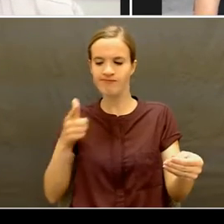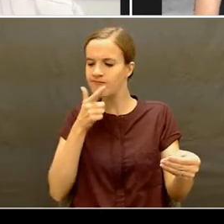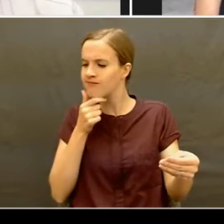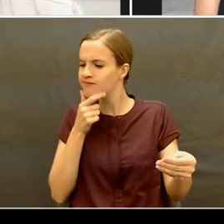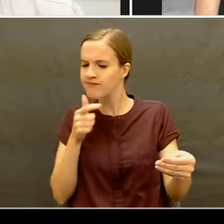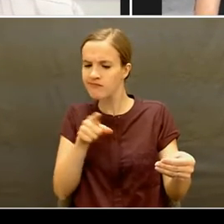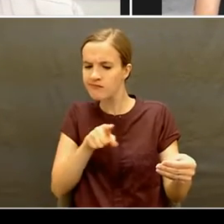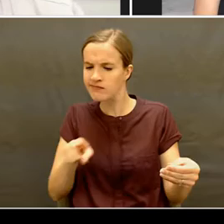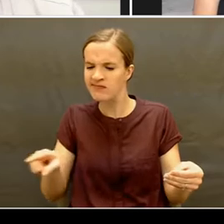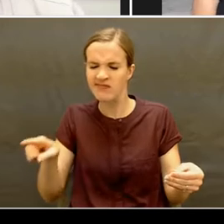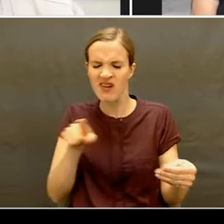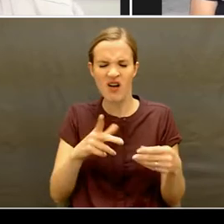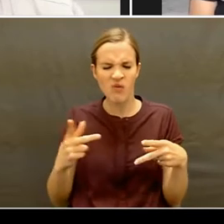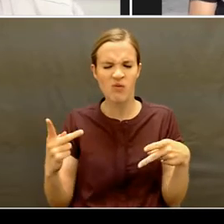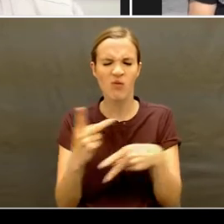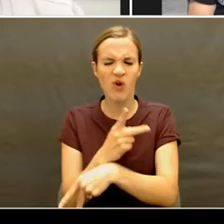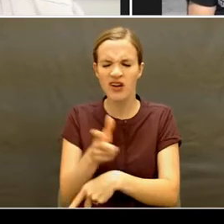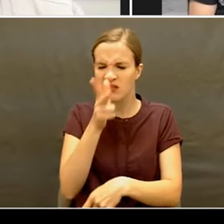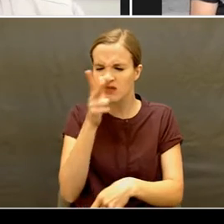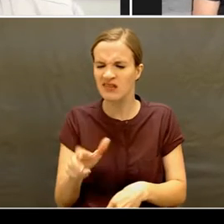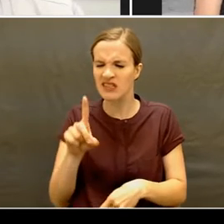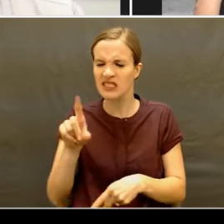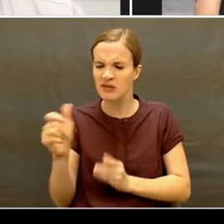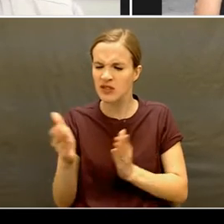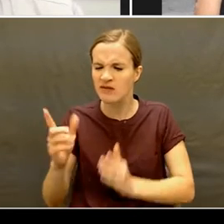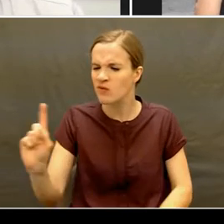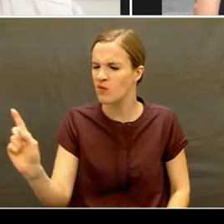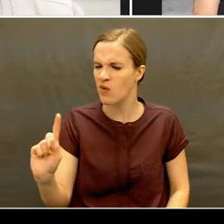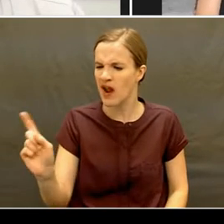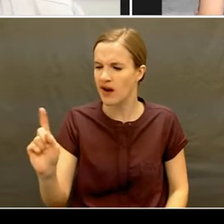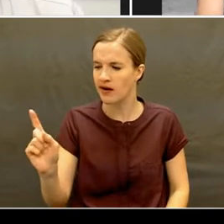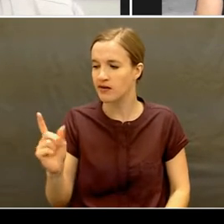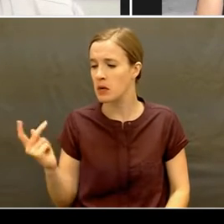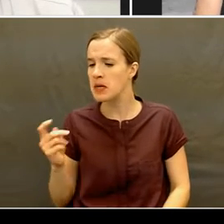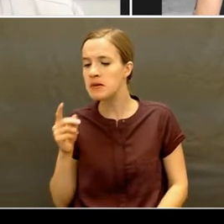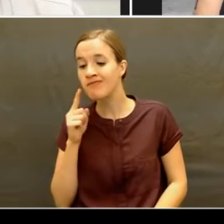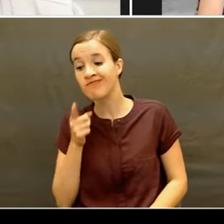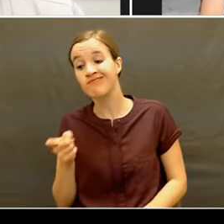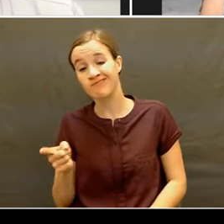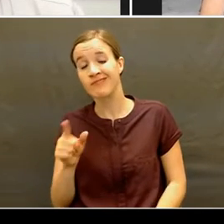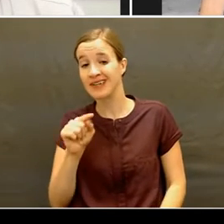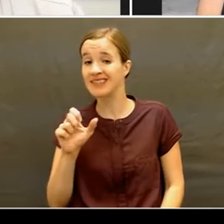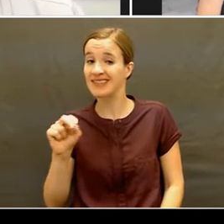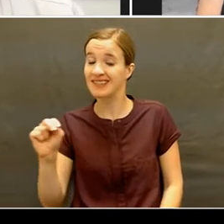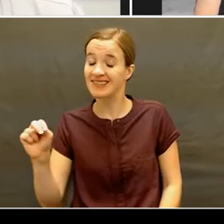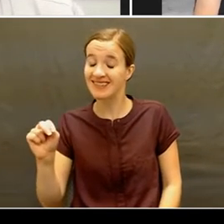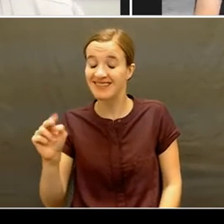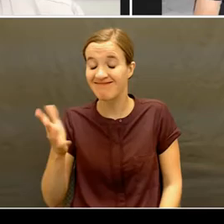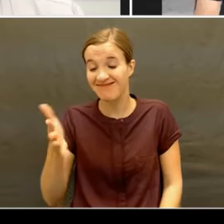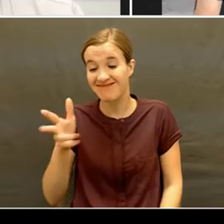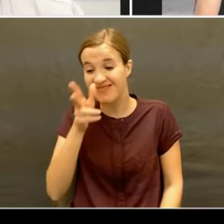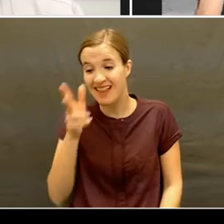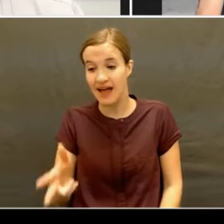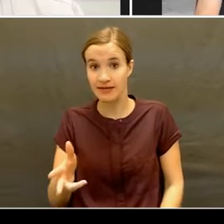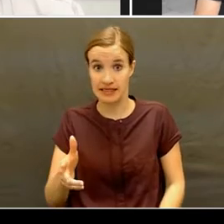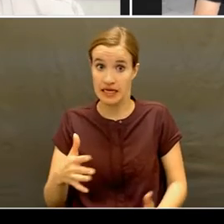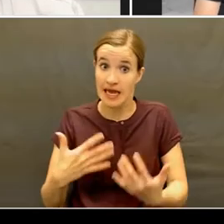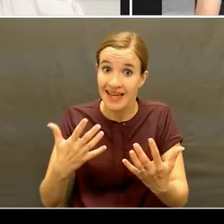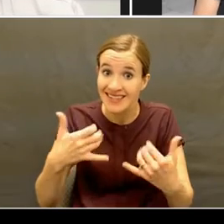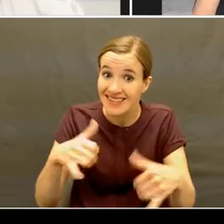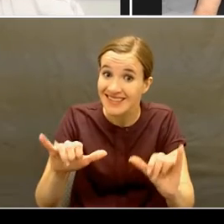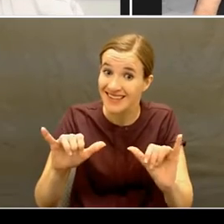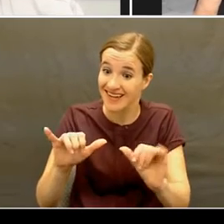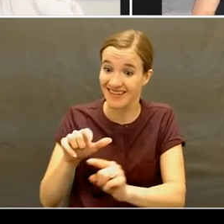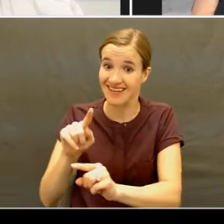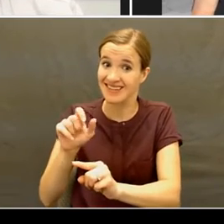bad. And, in fact, it's so bad that when we were living there, we did this underground railroad for